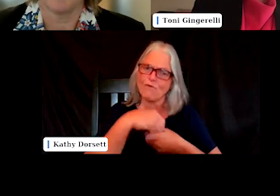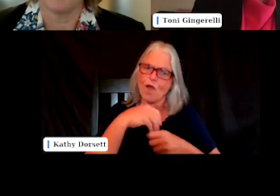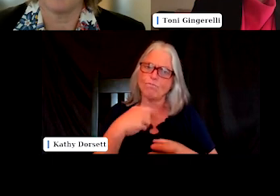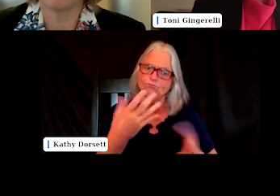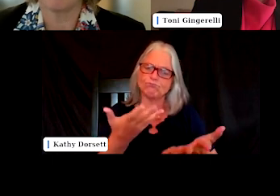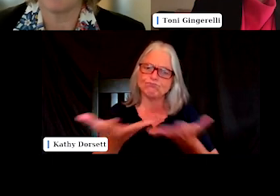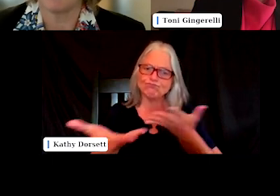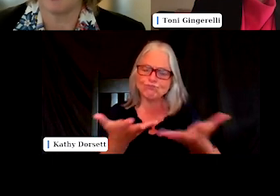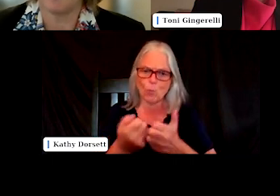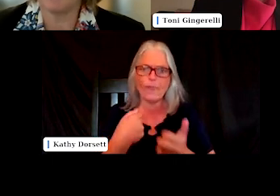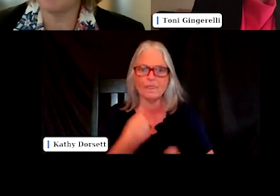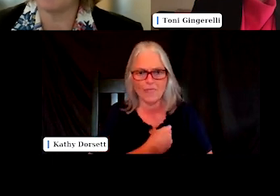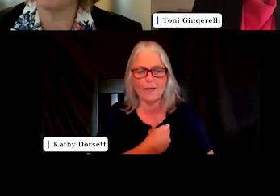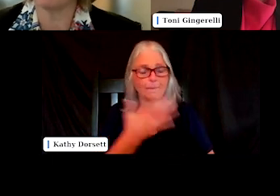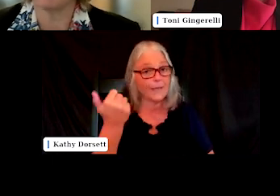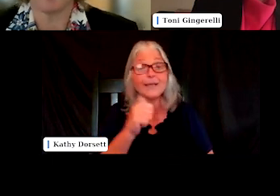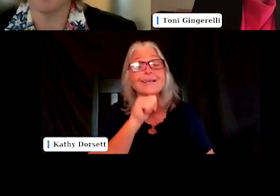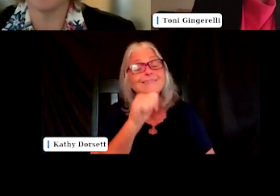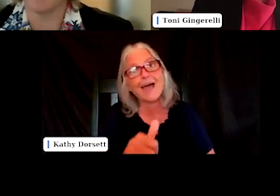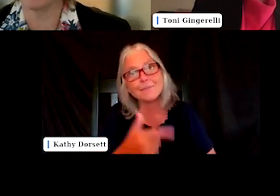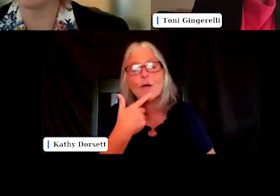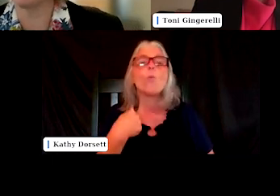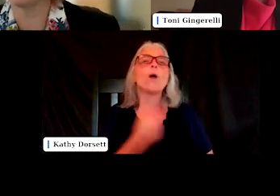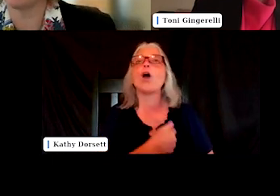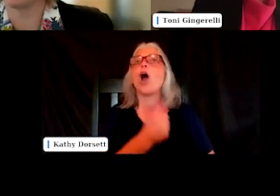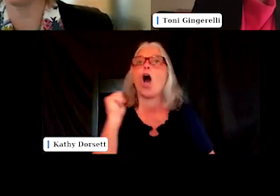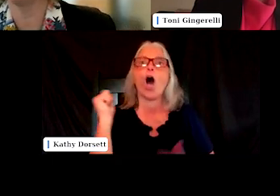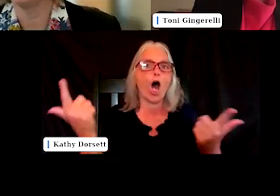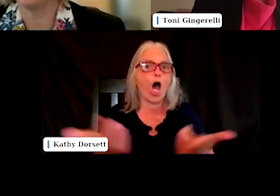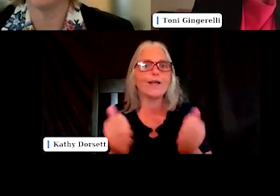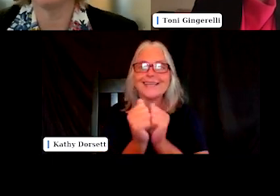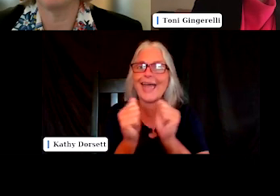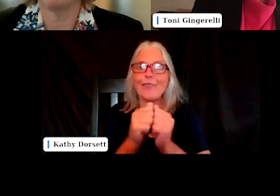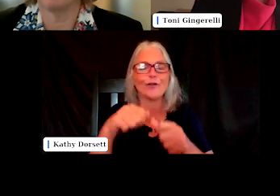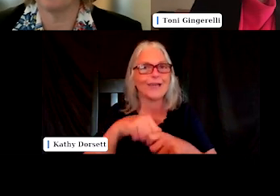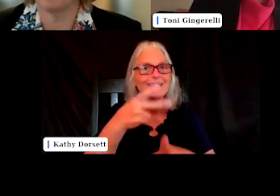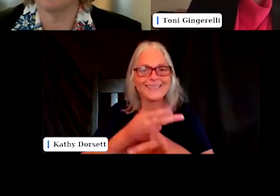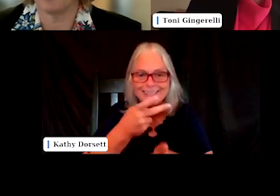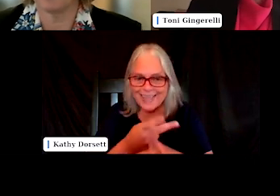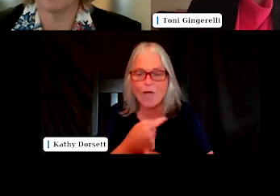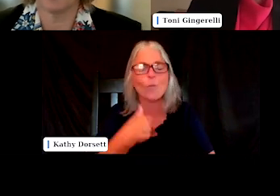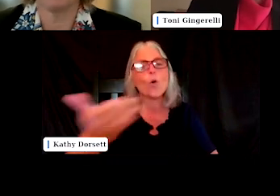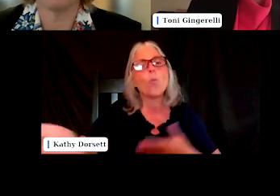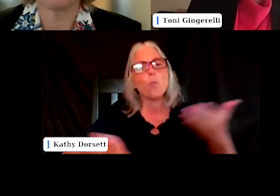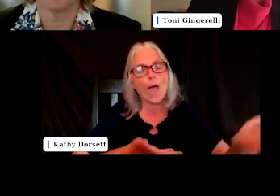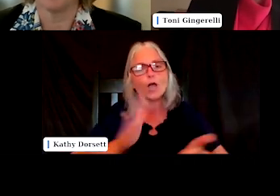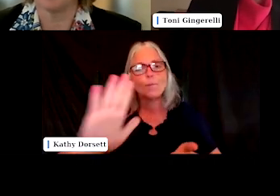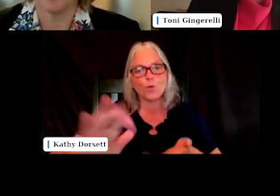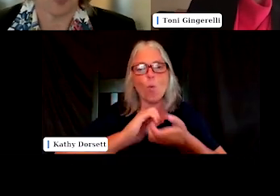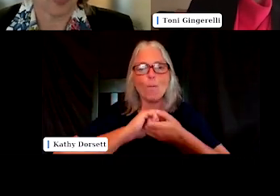Not to be cliche, but we are all together in care, and we welcome your partnership.